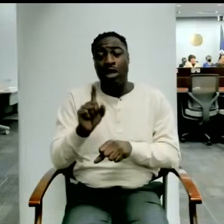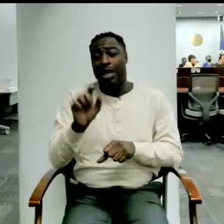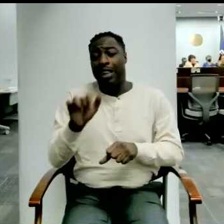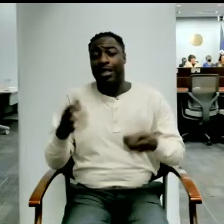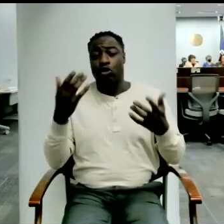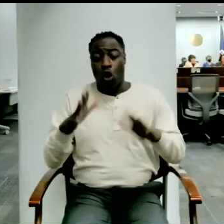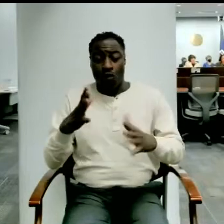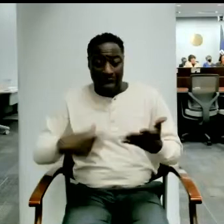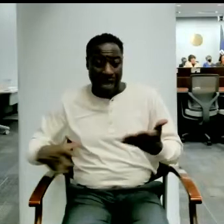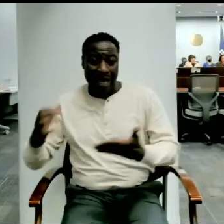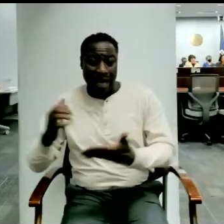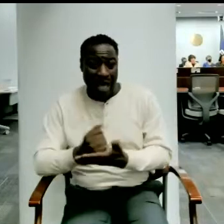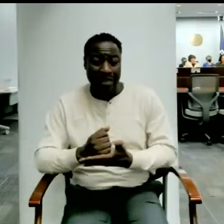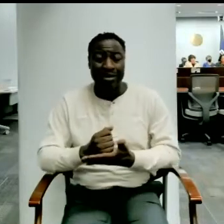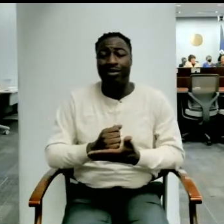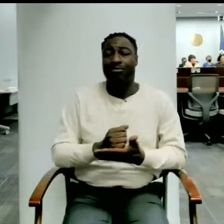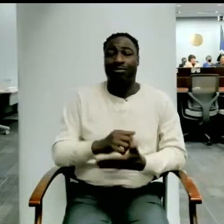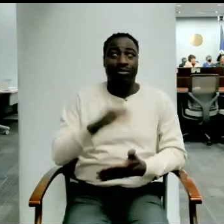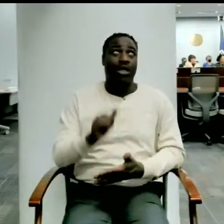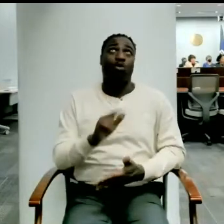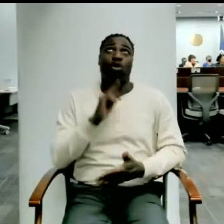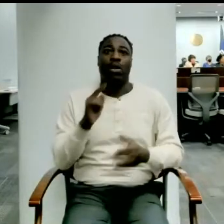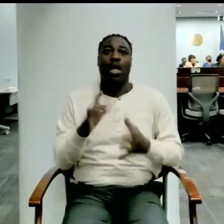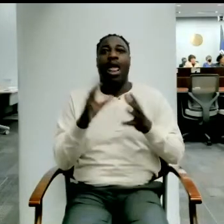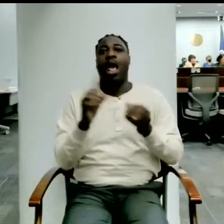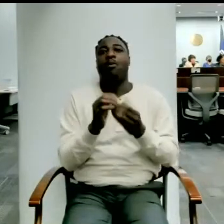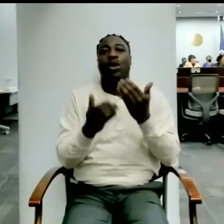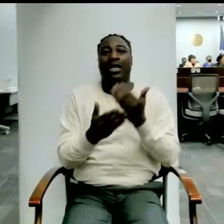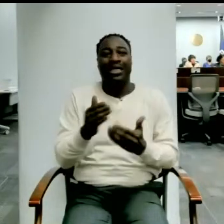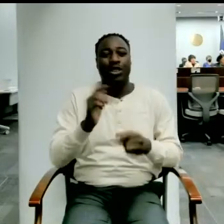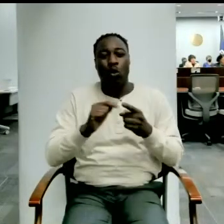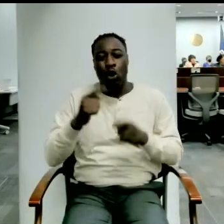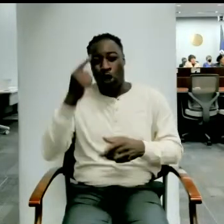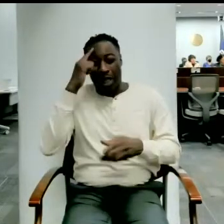being collected would be so much easier. So I think when we think about it the burden,